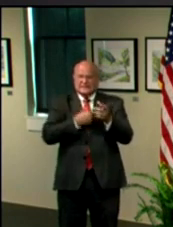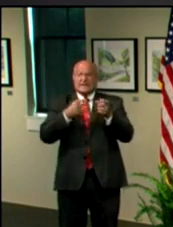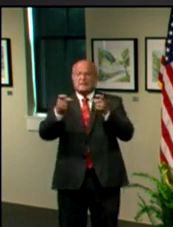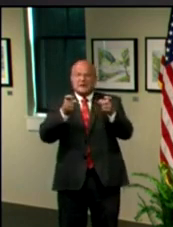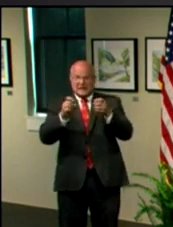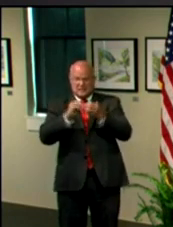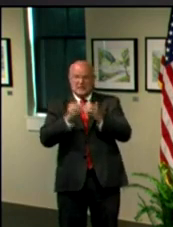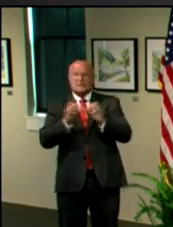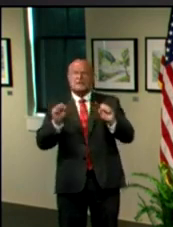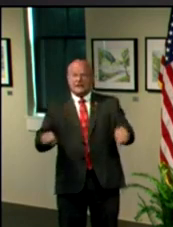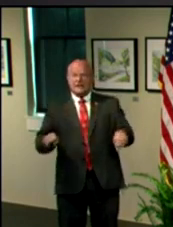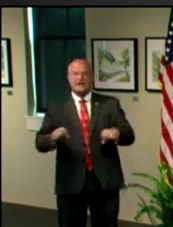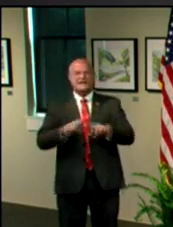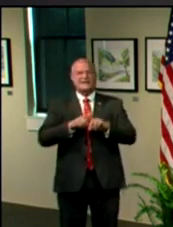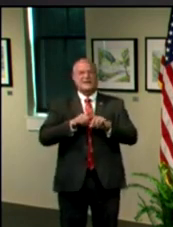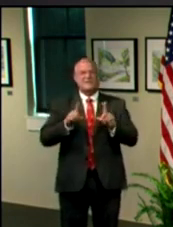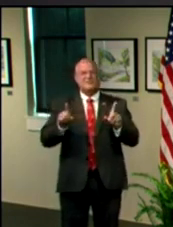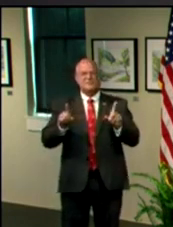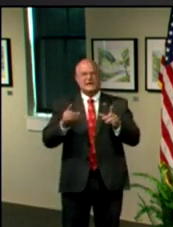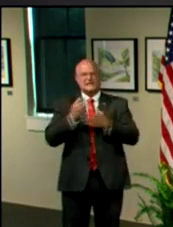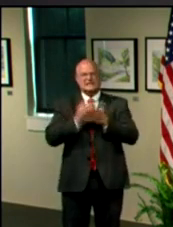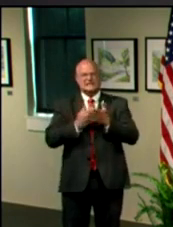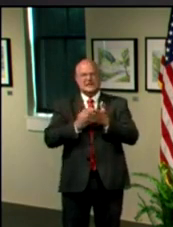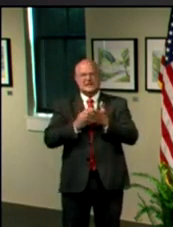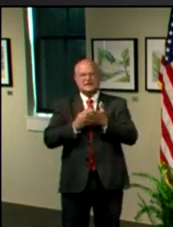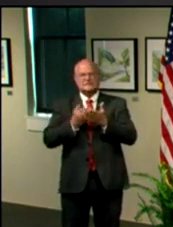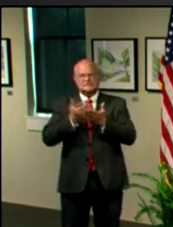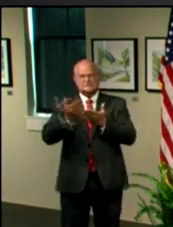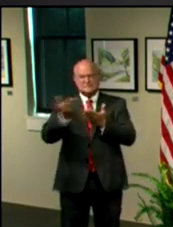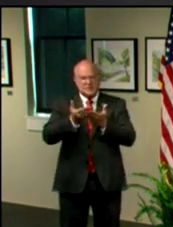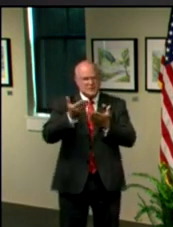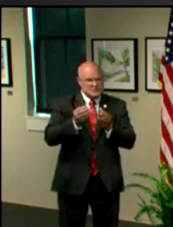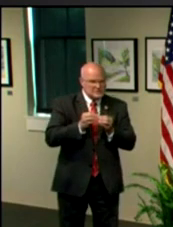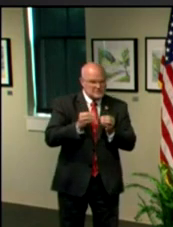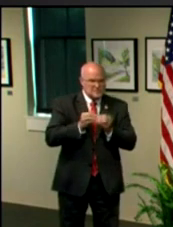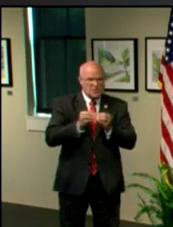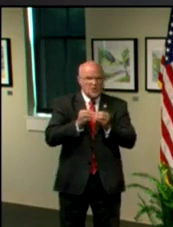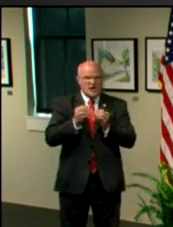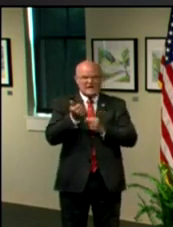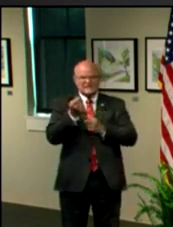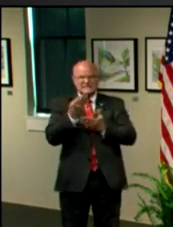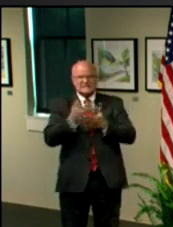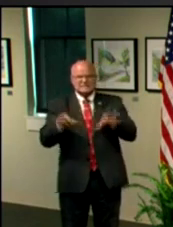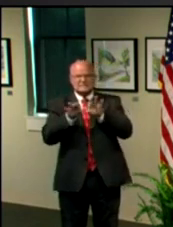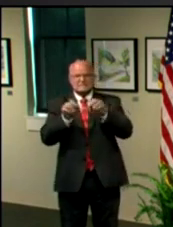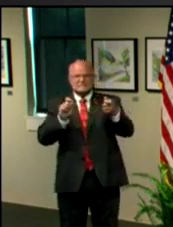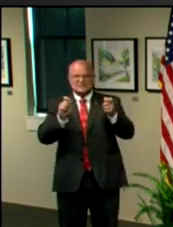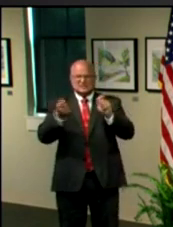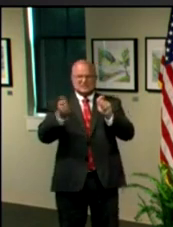HOSPITALIZATIONS, ICU ADMISSIONS 997. VENTILATORS NEEDED ARE 690 THAT IS A MANAGEABLE NUMBER, WE